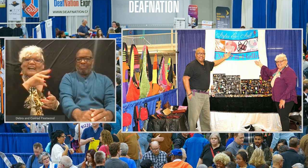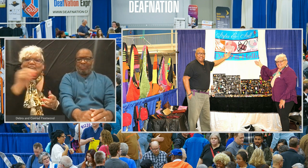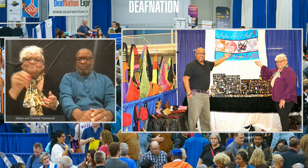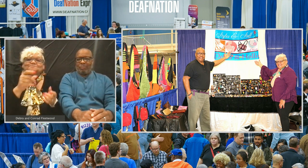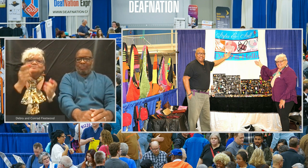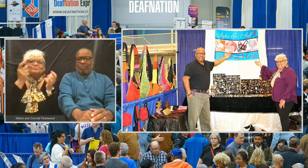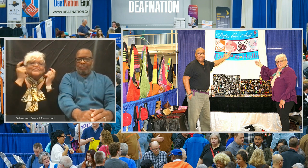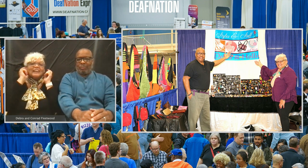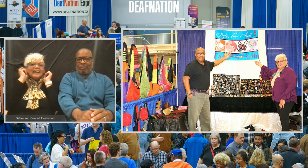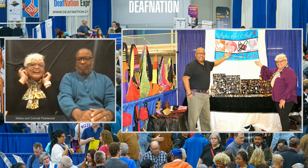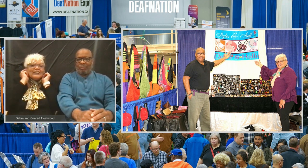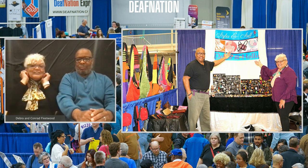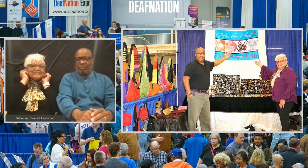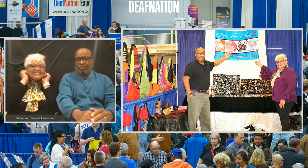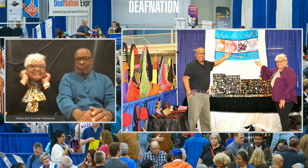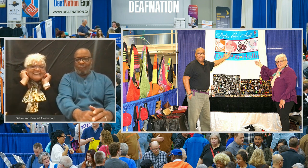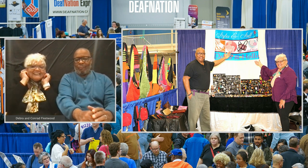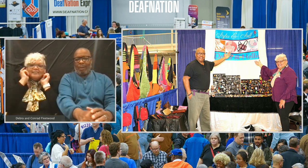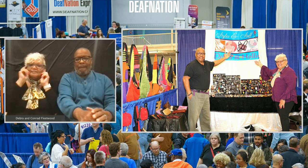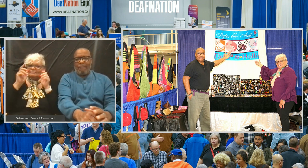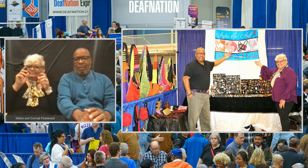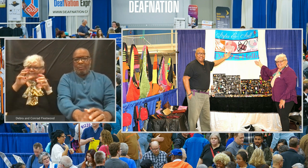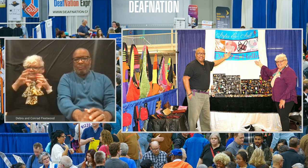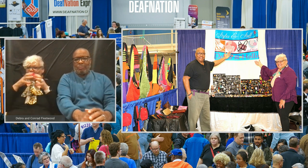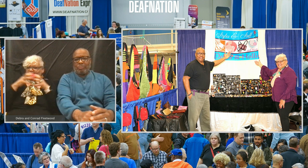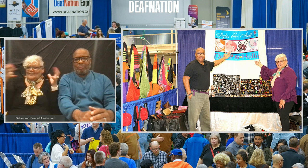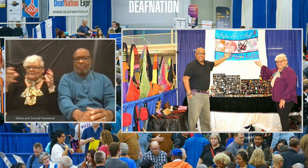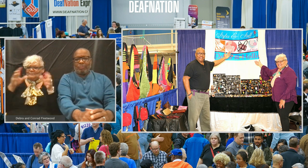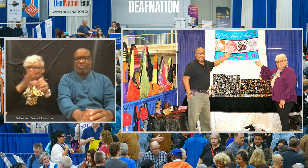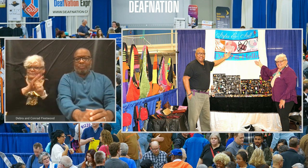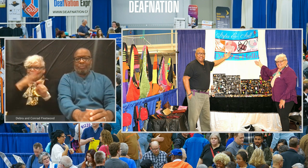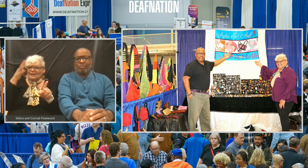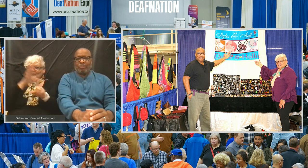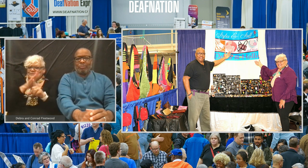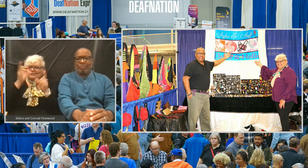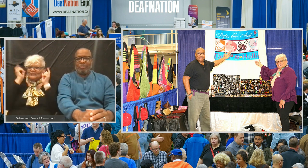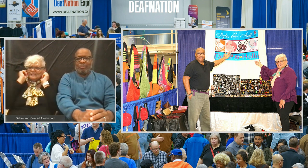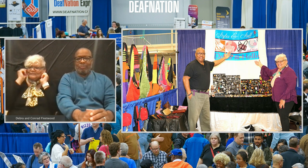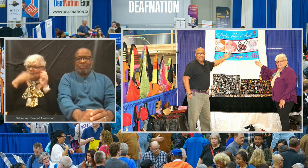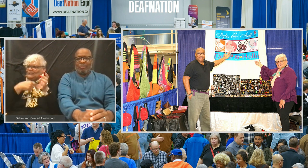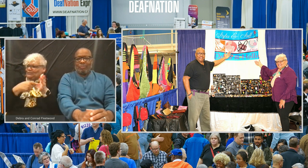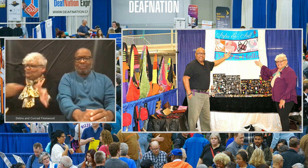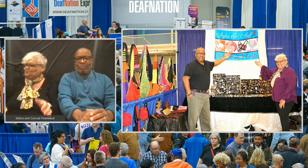And the earrings, a lot of them. The earrings are very popular, I’ll show you.